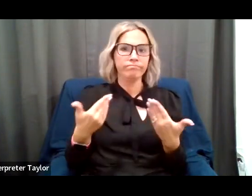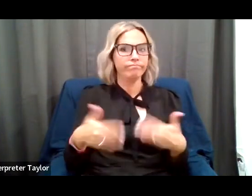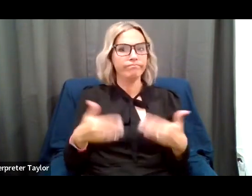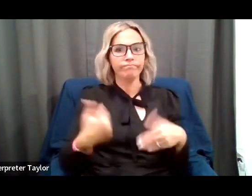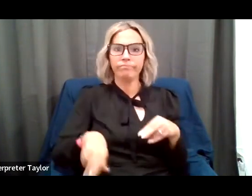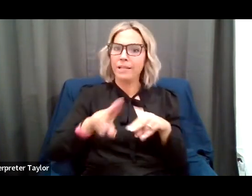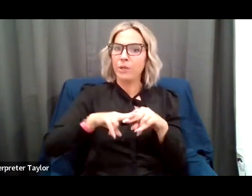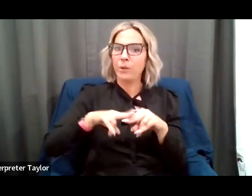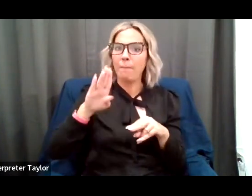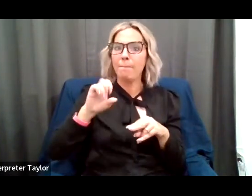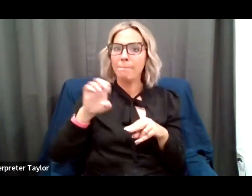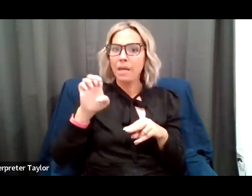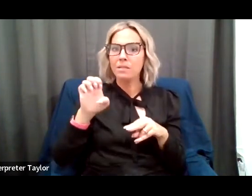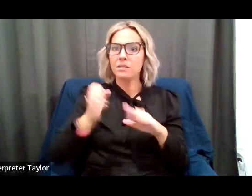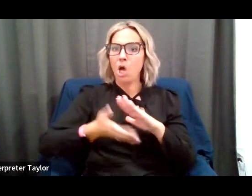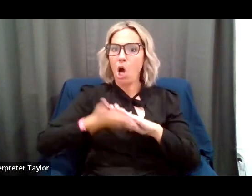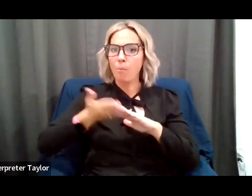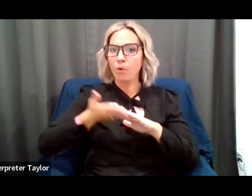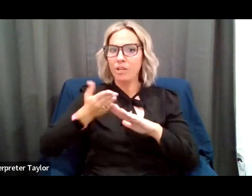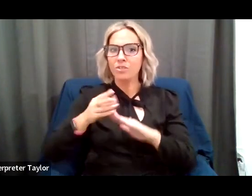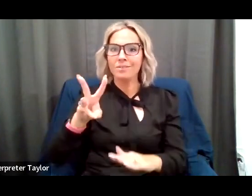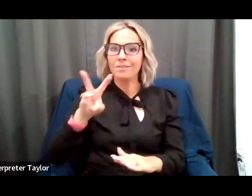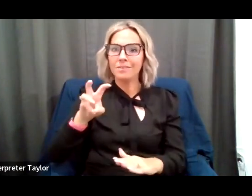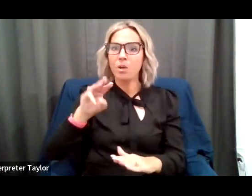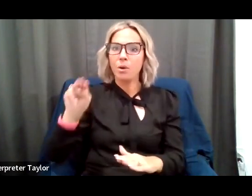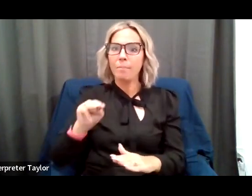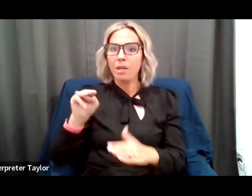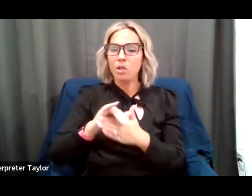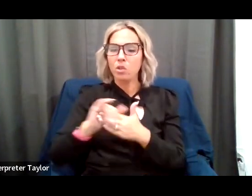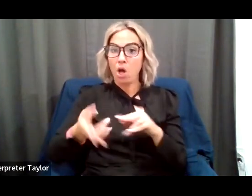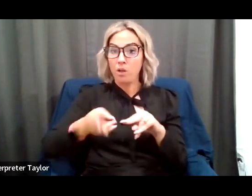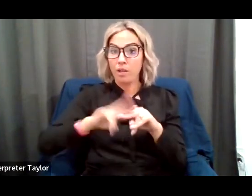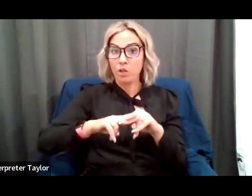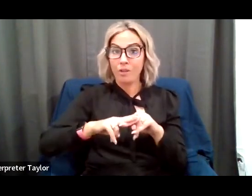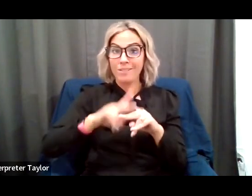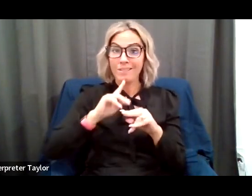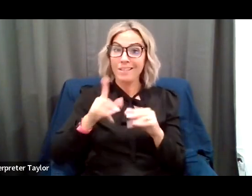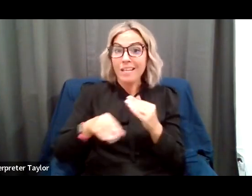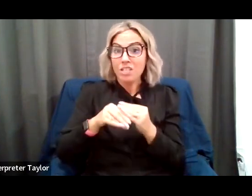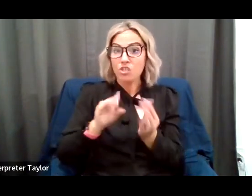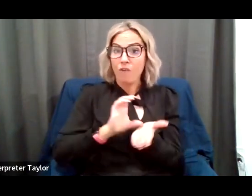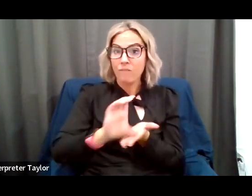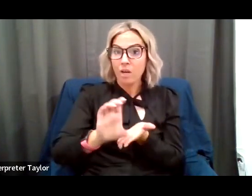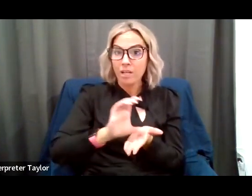your base operations, 600 million in additional funding that's flexible.